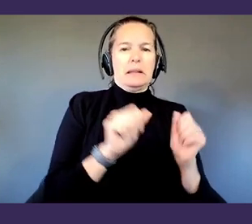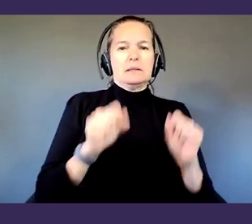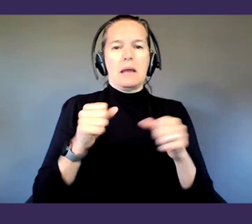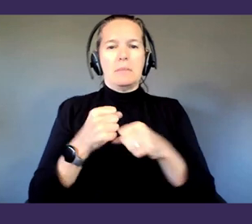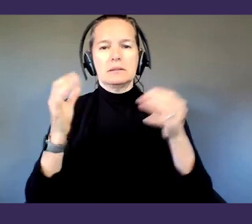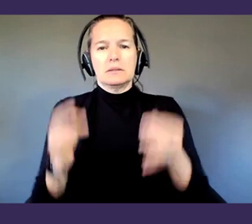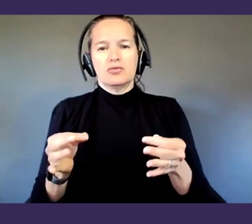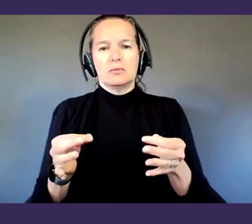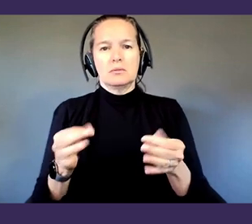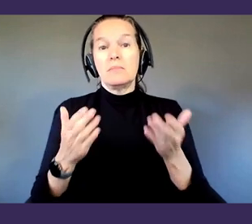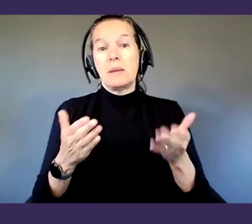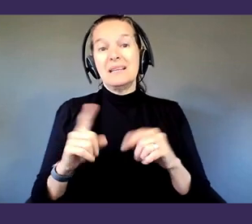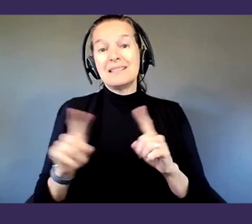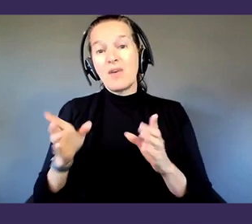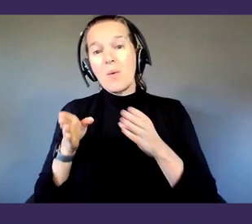or in a different manner, but that's okay.